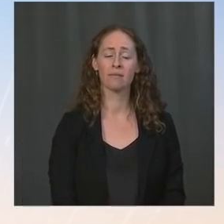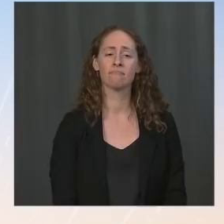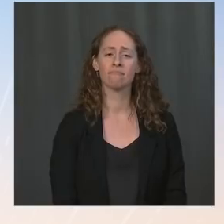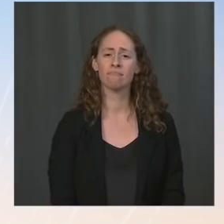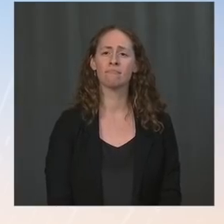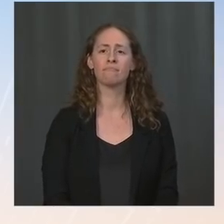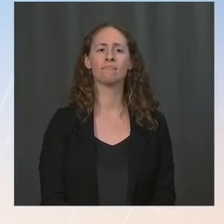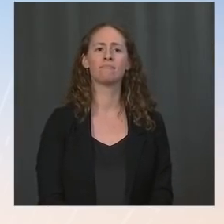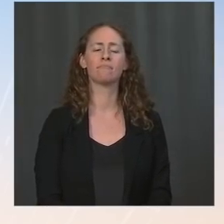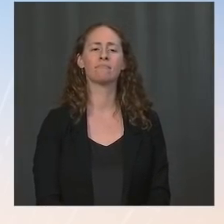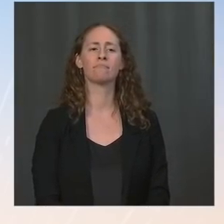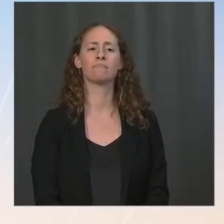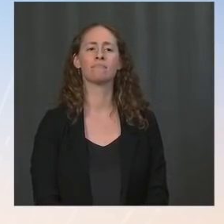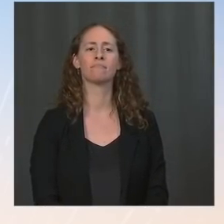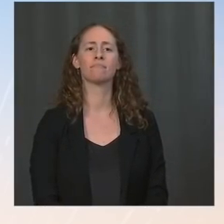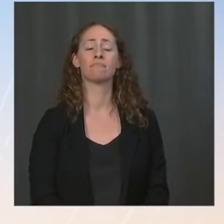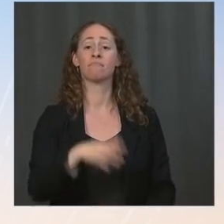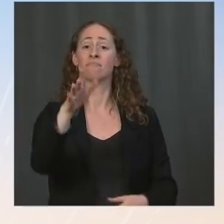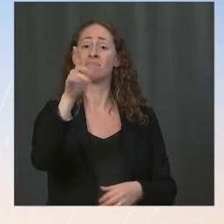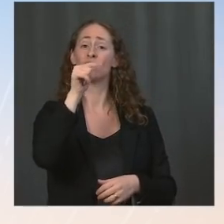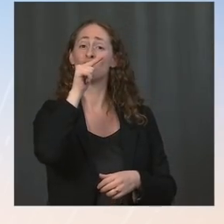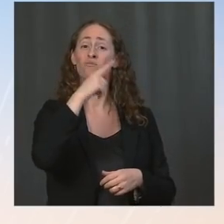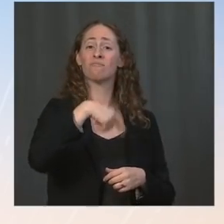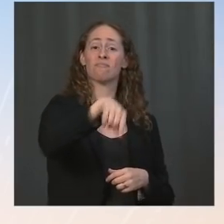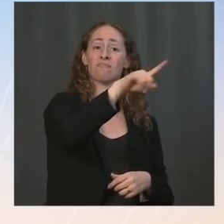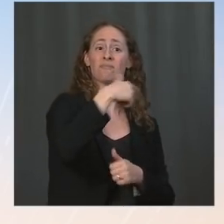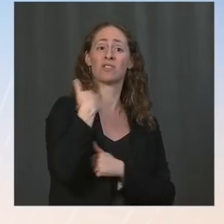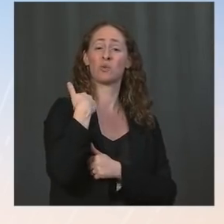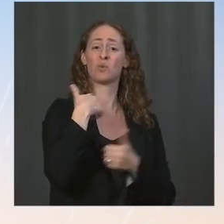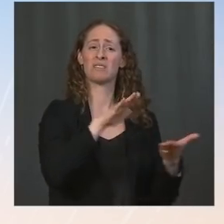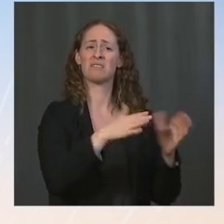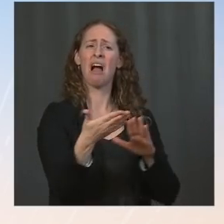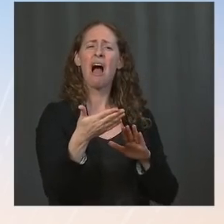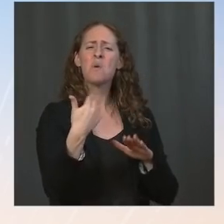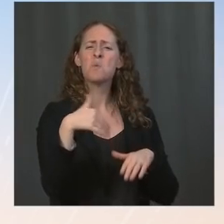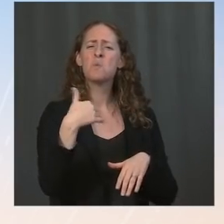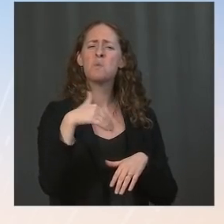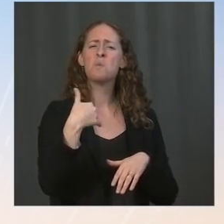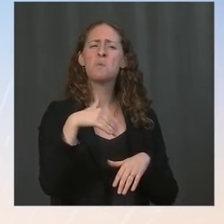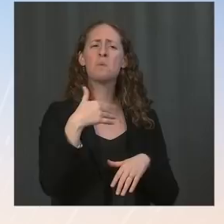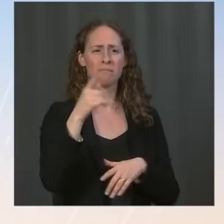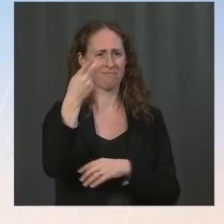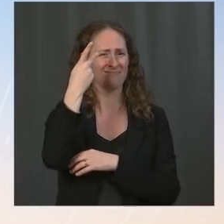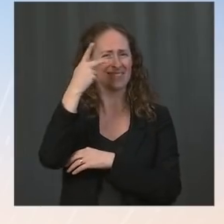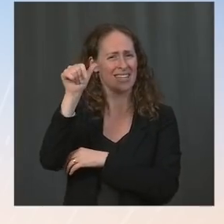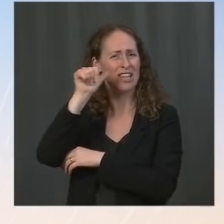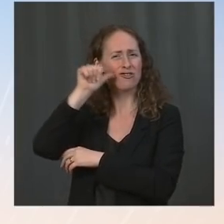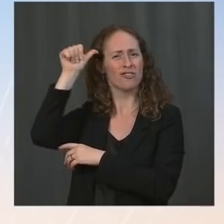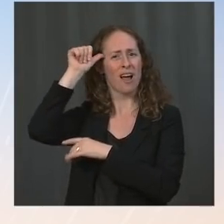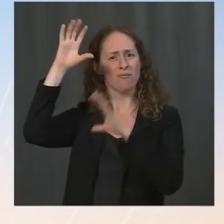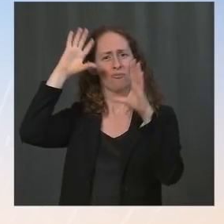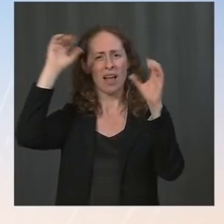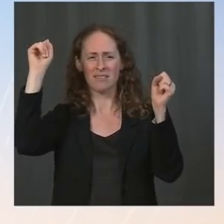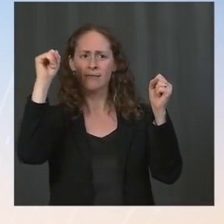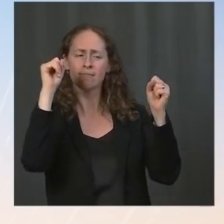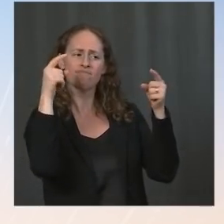and the President attended, as you noted, yesterday, to honor their service, honor their sacrifice, and had time -- had the opportunity